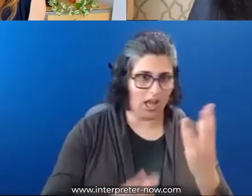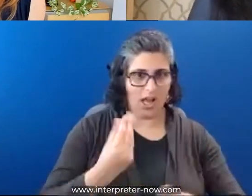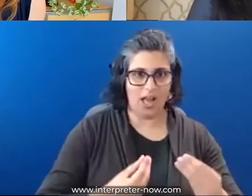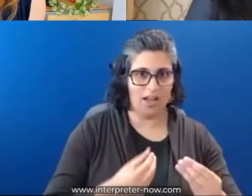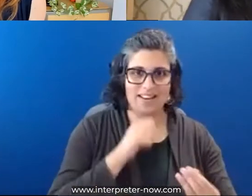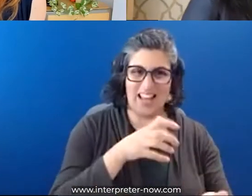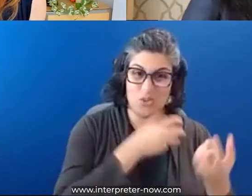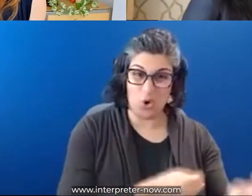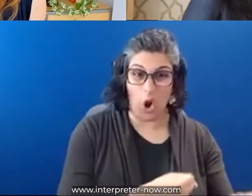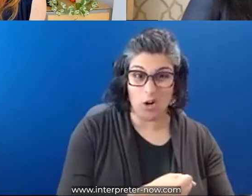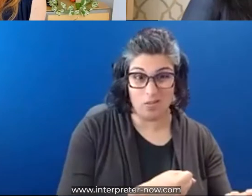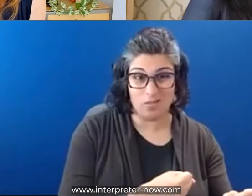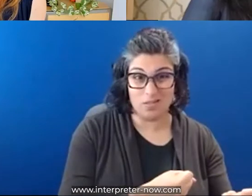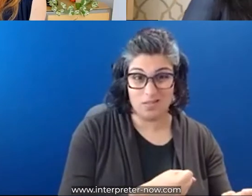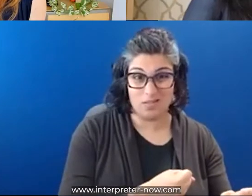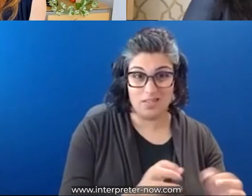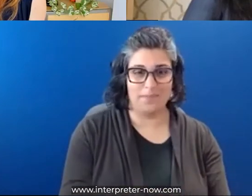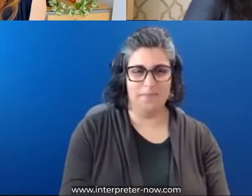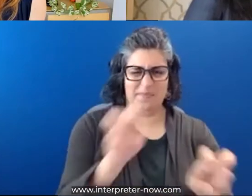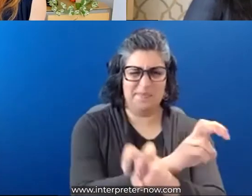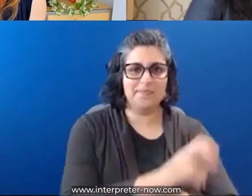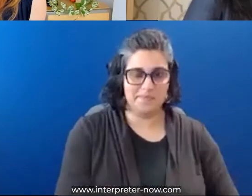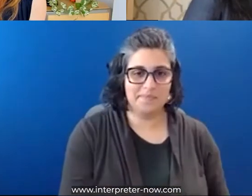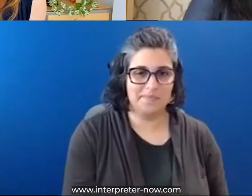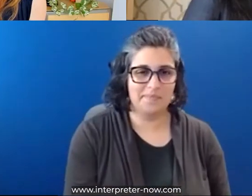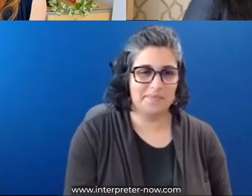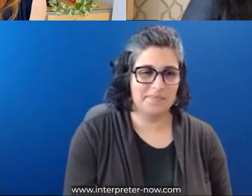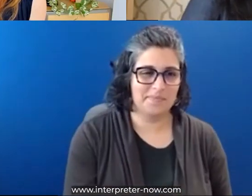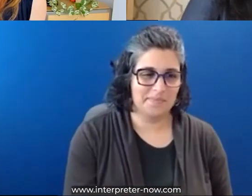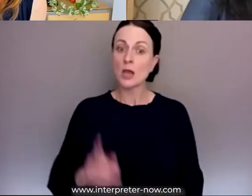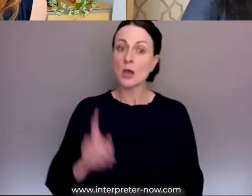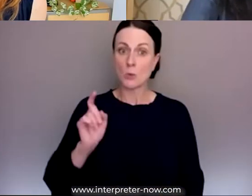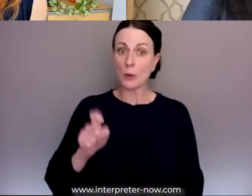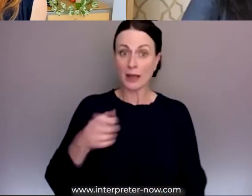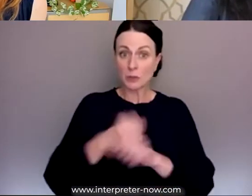And so, we have to make it permissible to have disagreements.